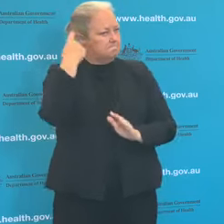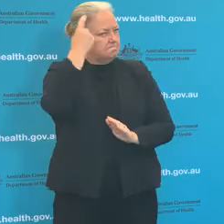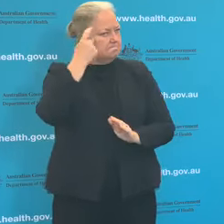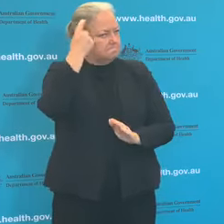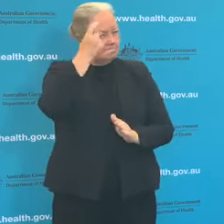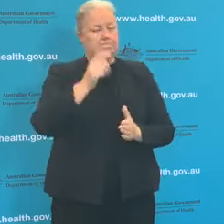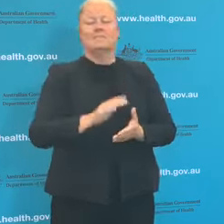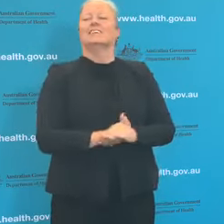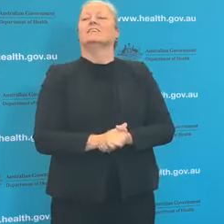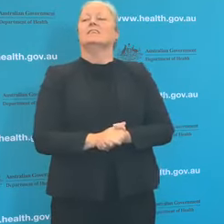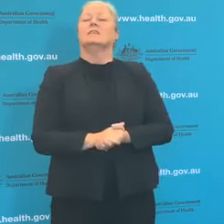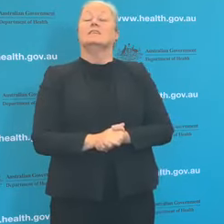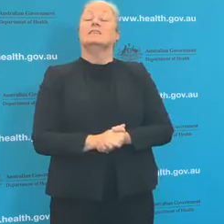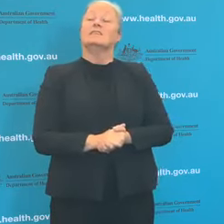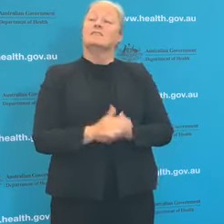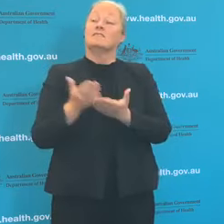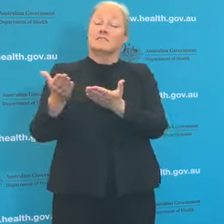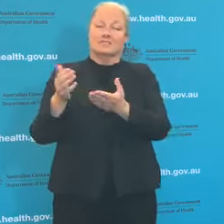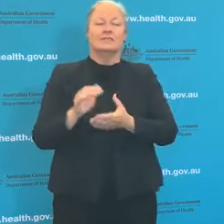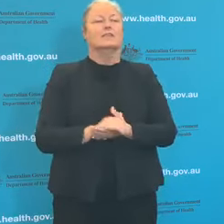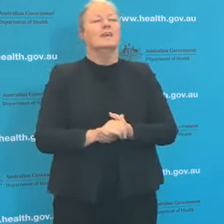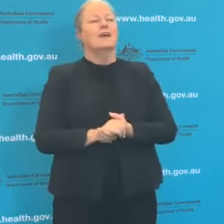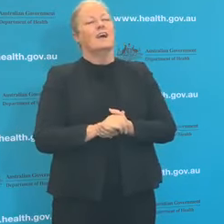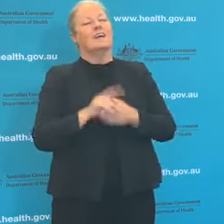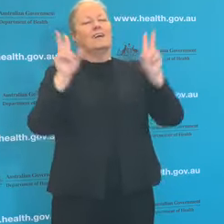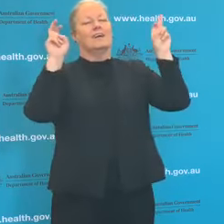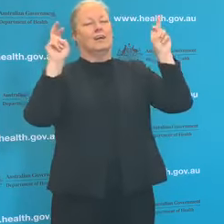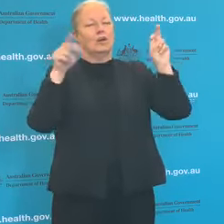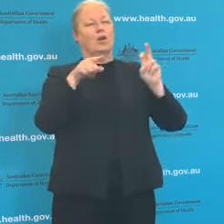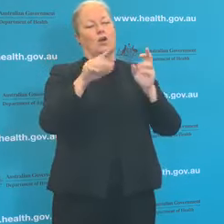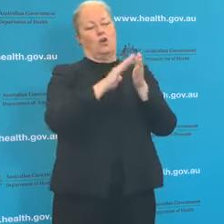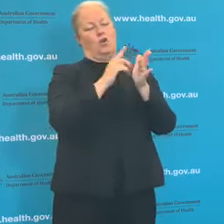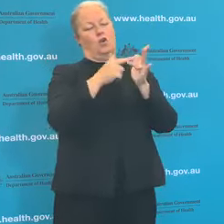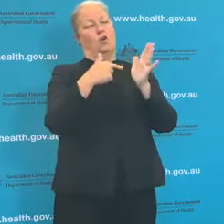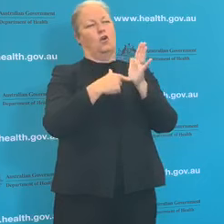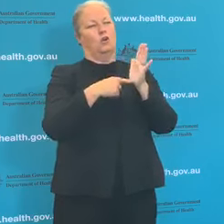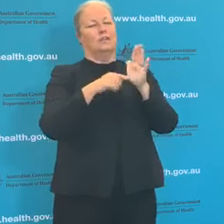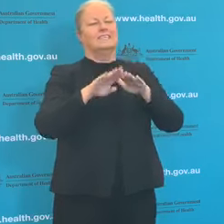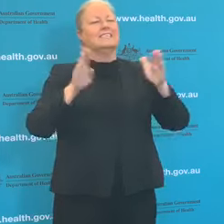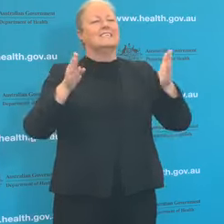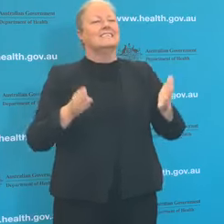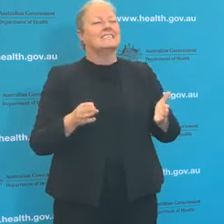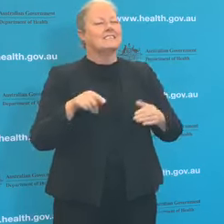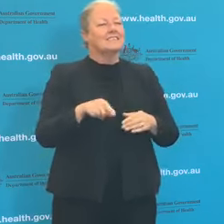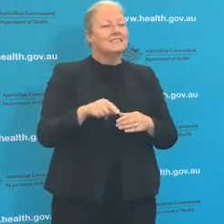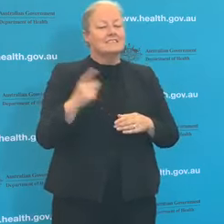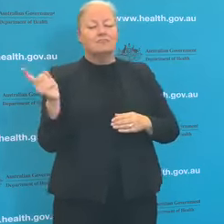Well, I think hot desking would have to be done in a different way. I think, so